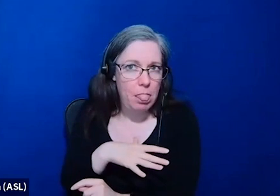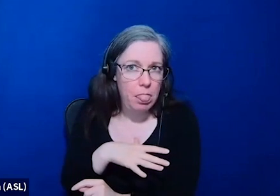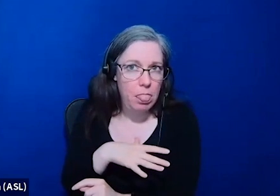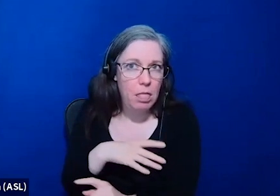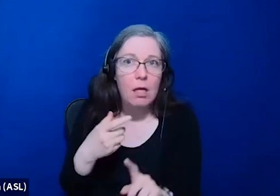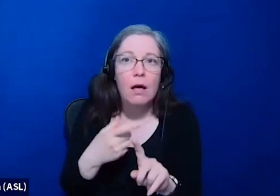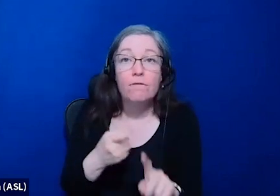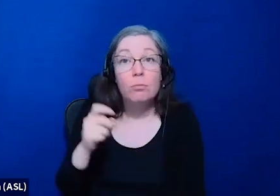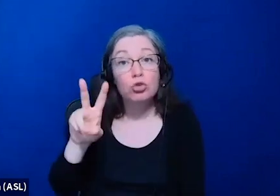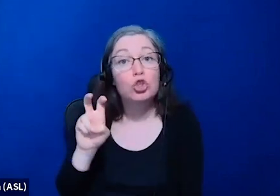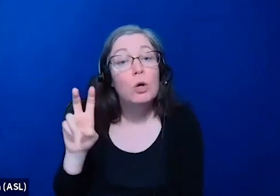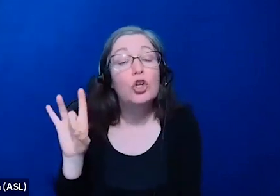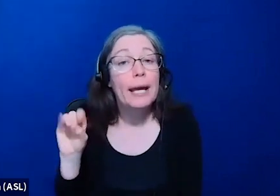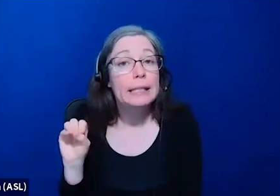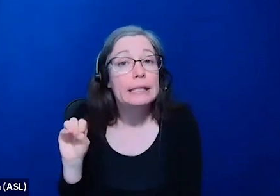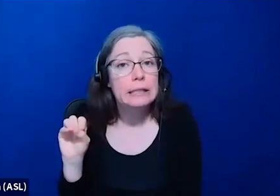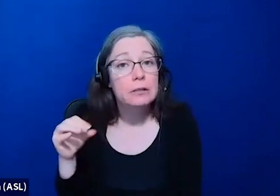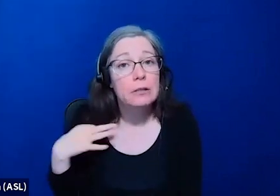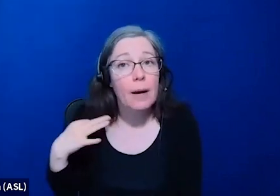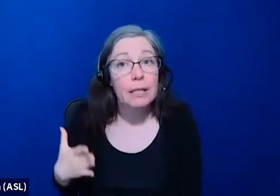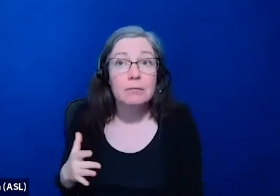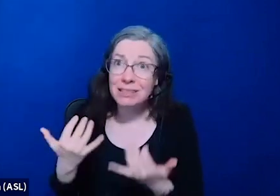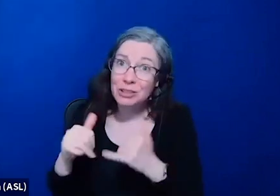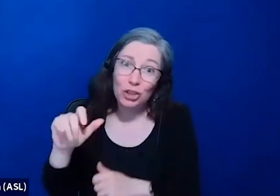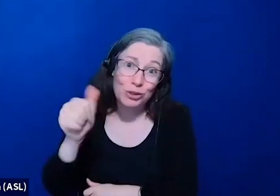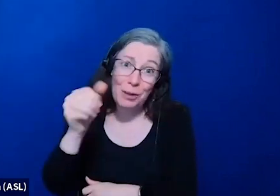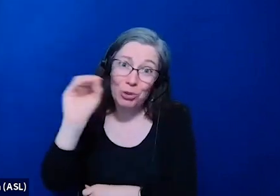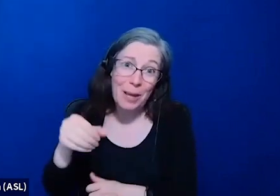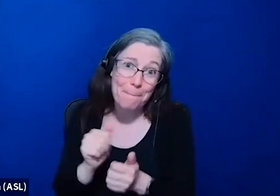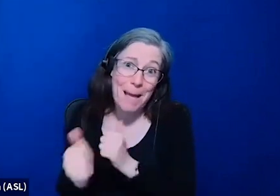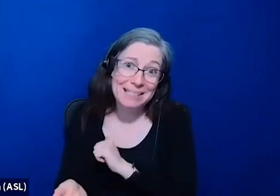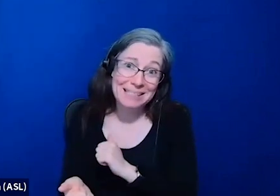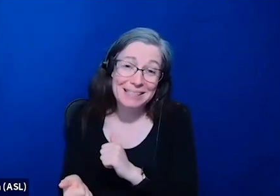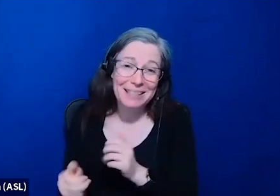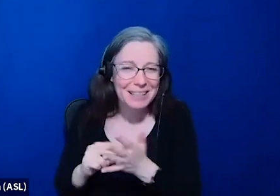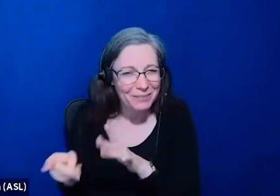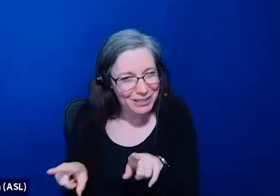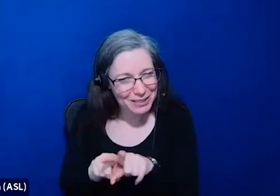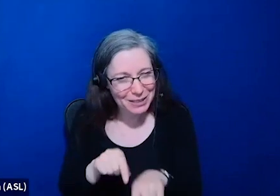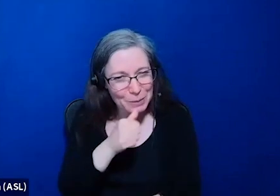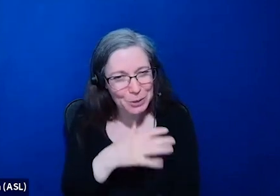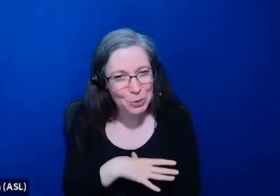You can see here, this is still 10% passing rate, which is the same as women, so people with disabilities